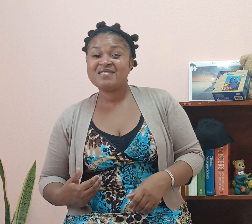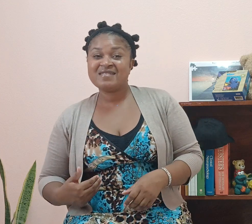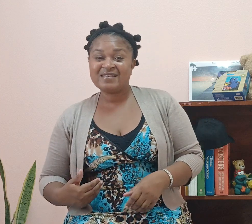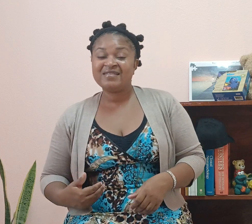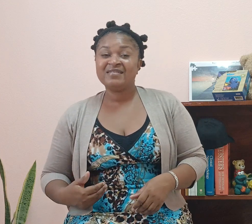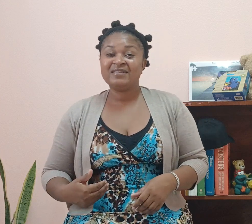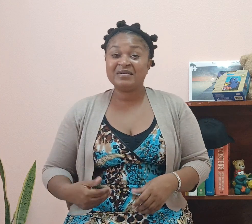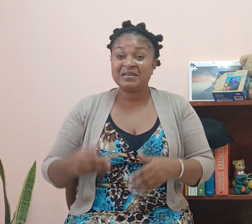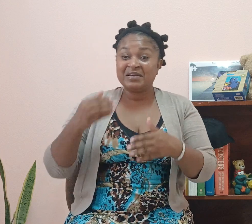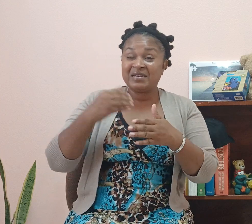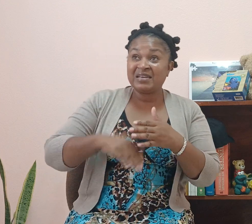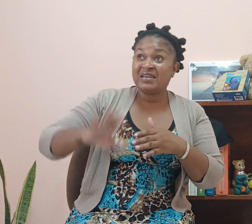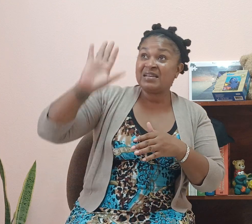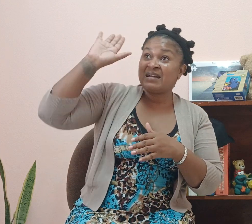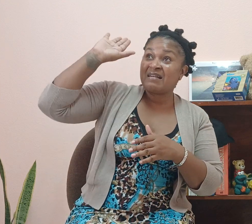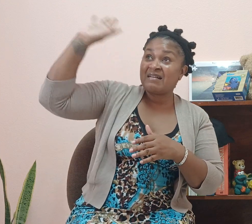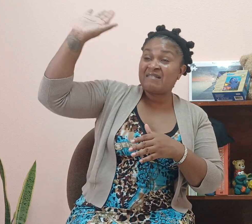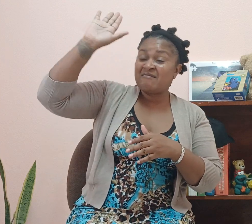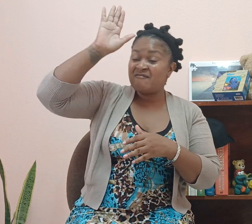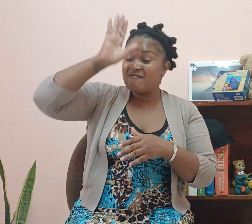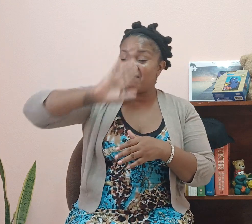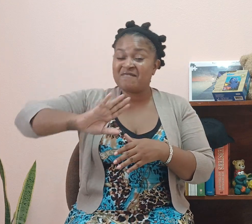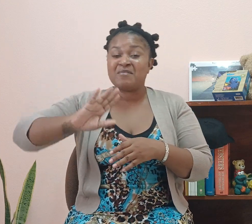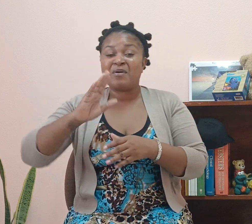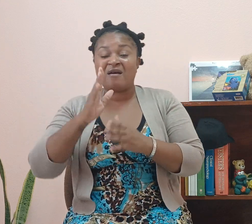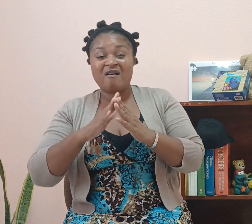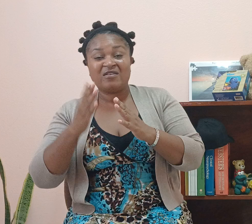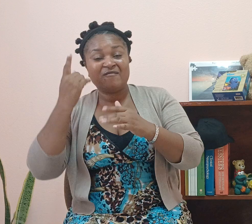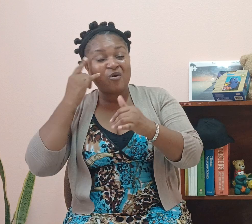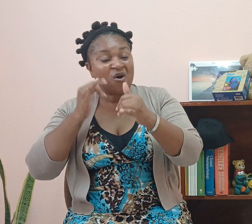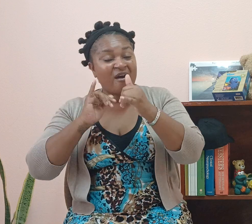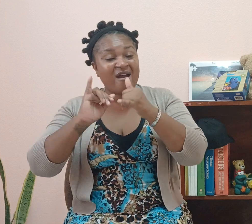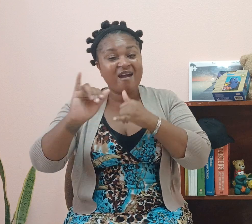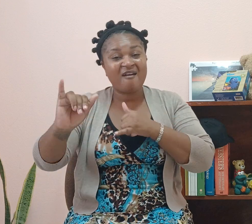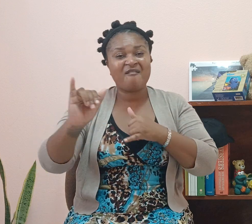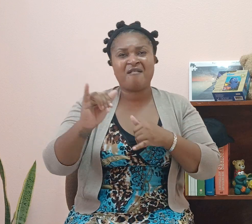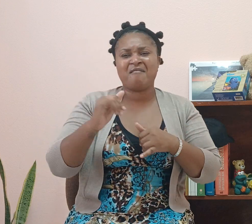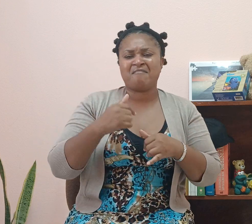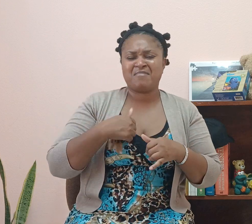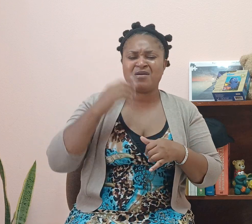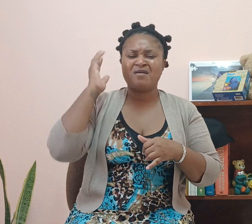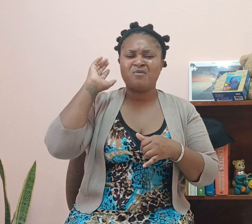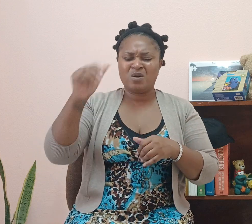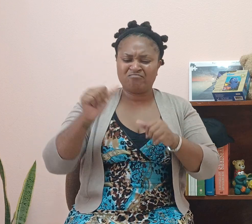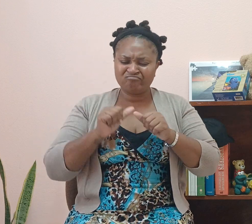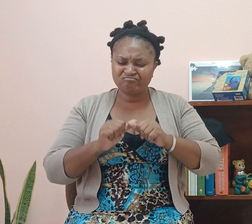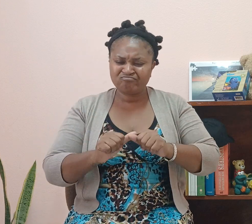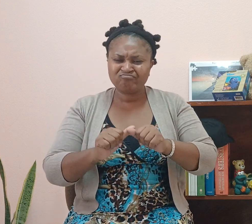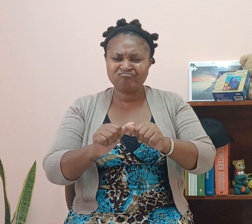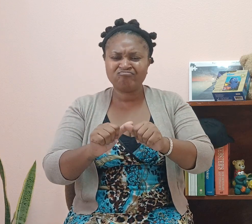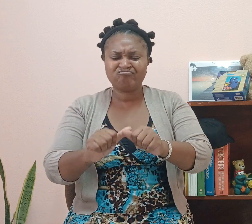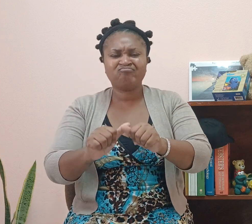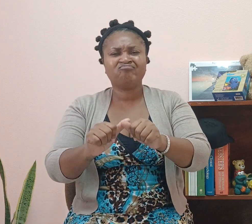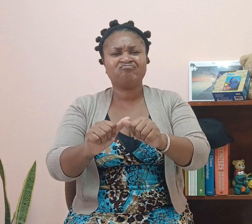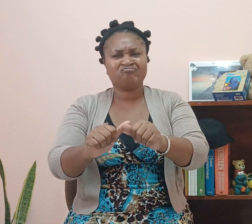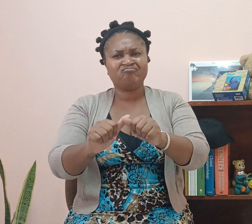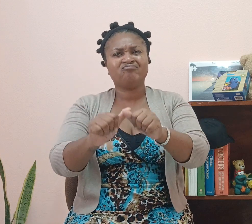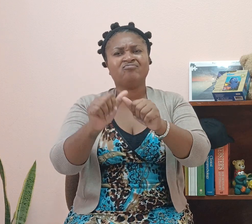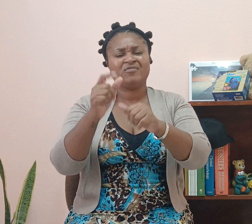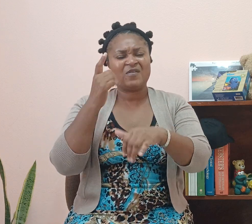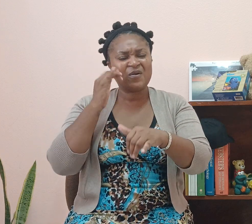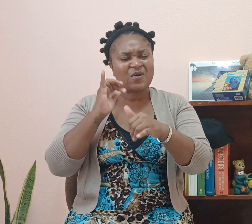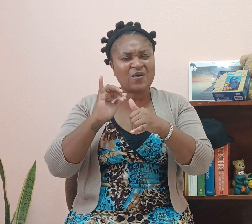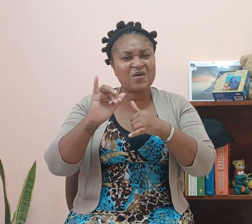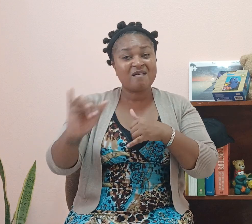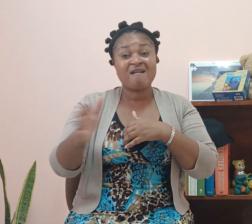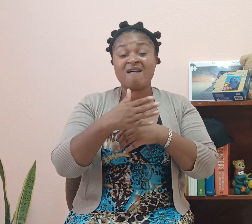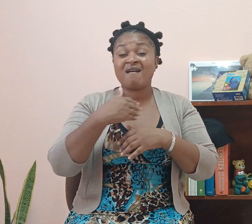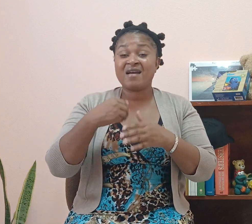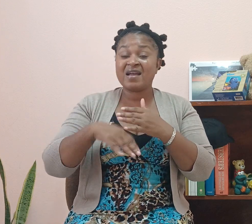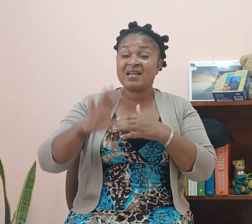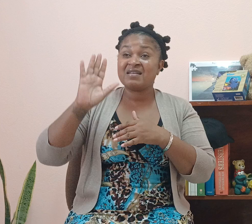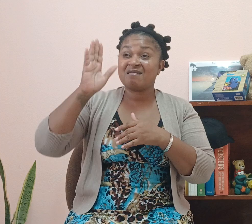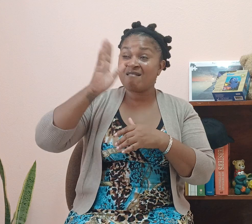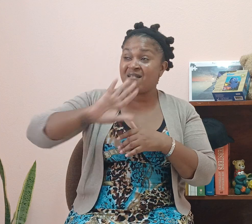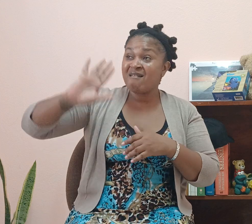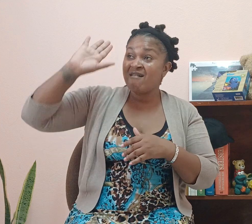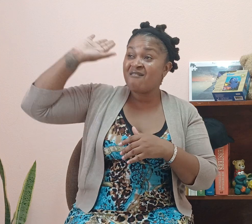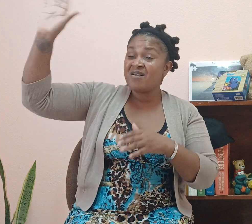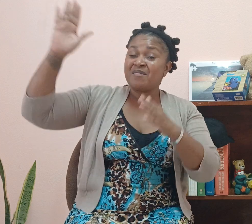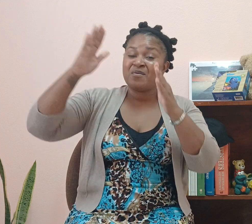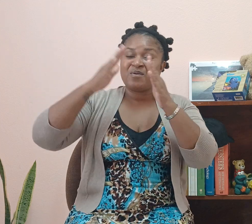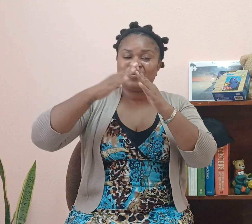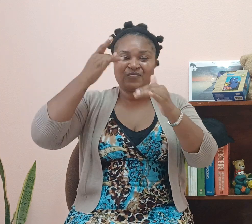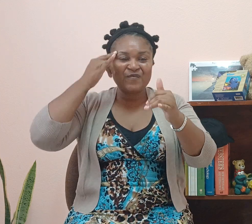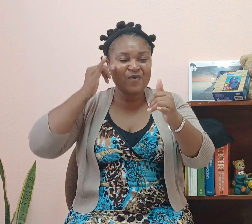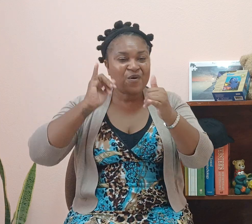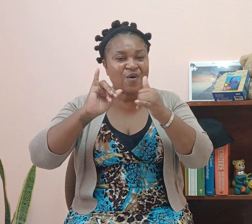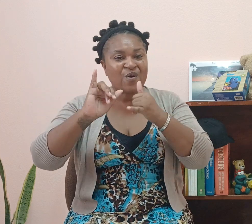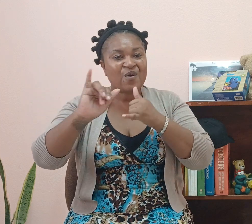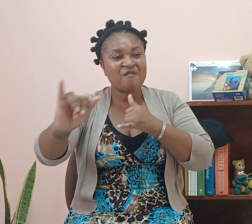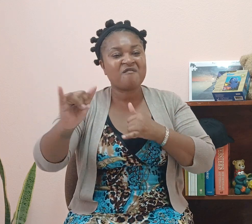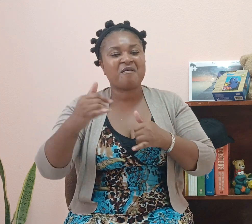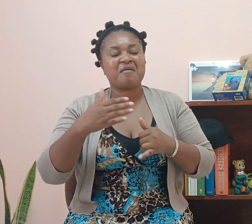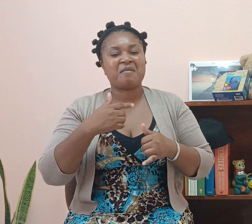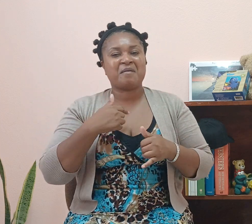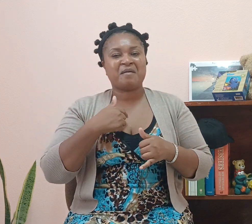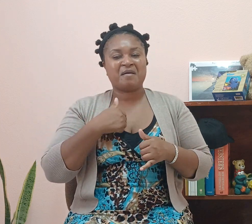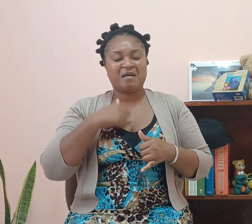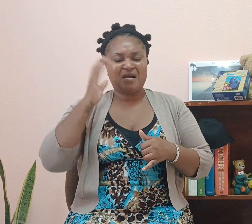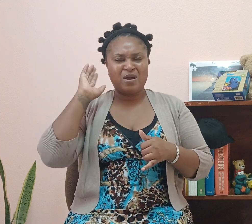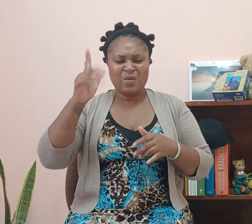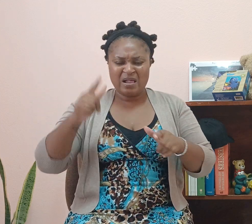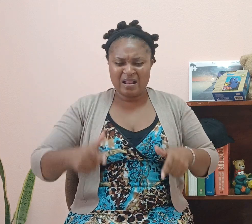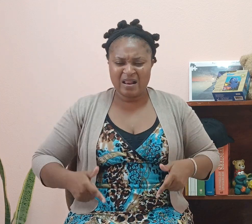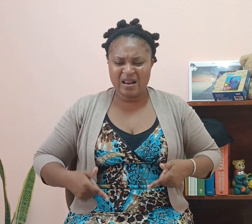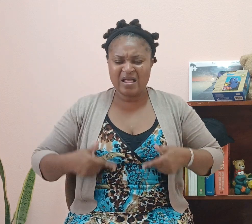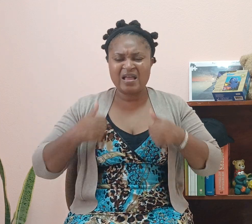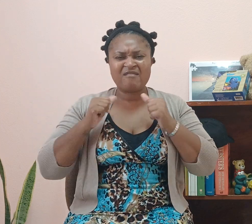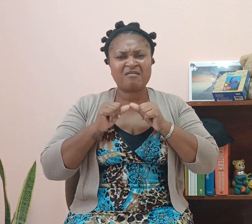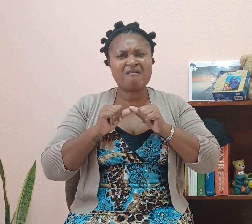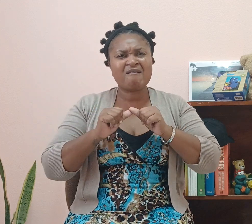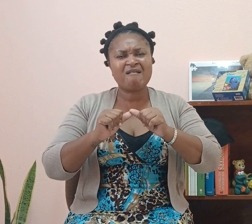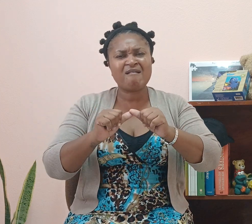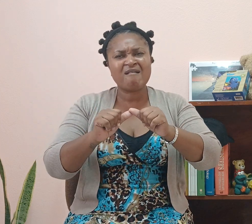And in God's house for evermore My dwelling place shall be.